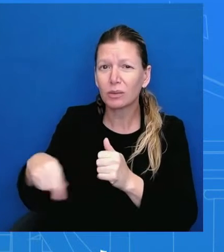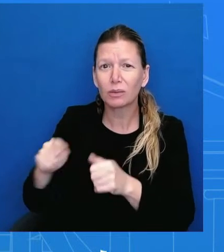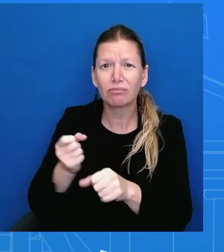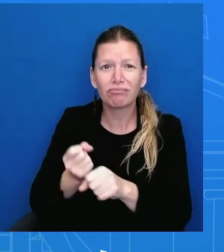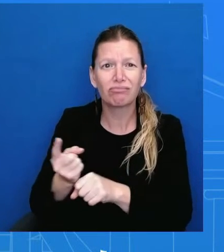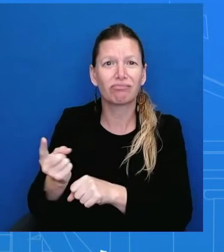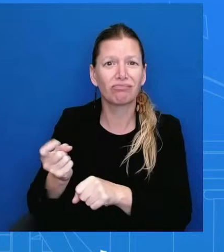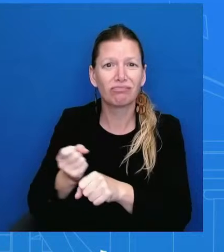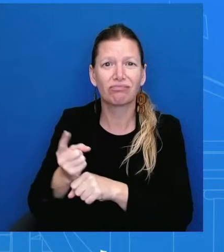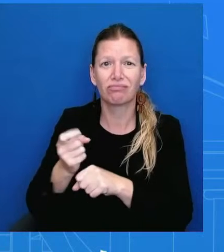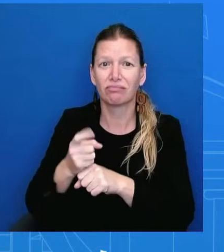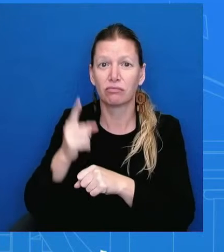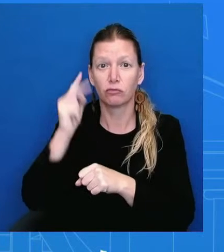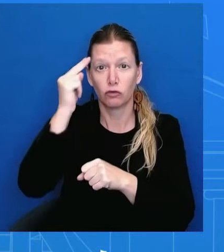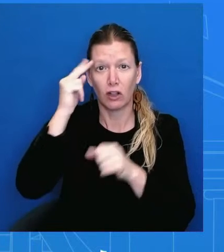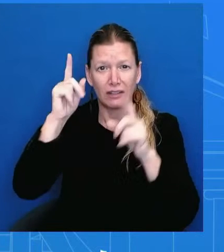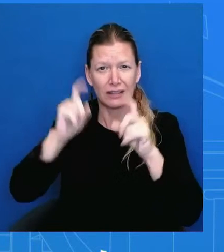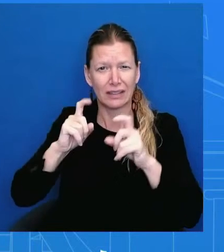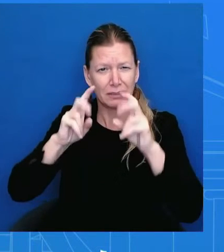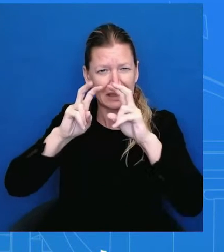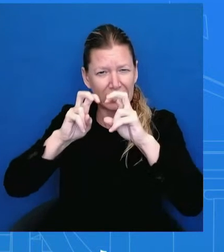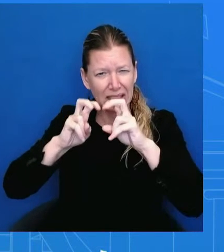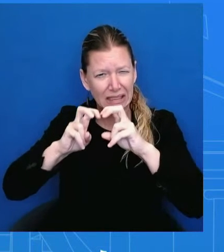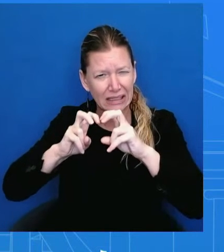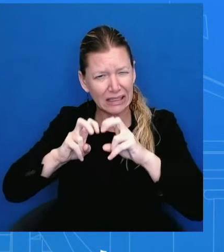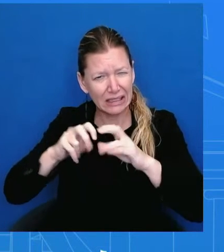They talk about the specifics of that neurological exam.